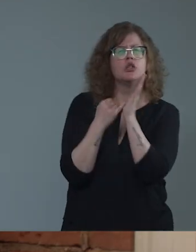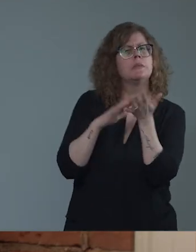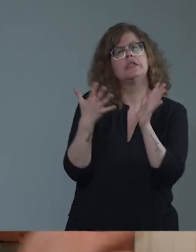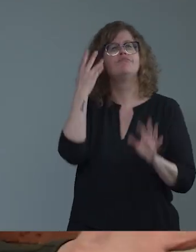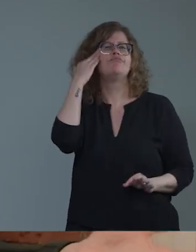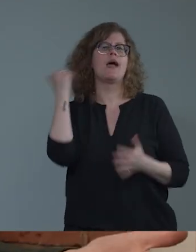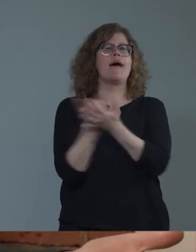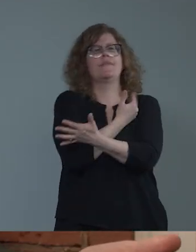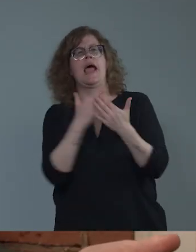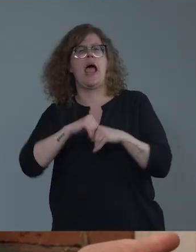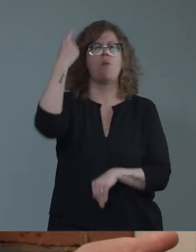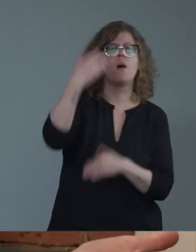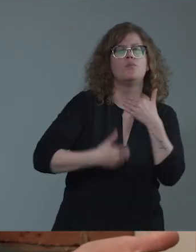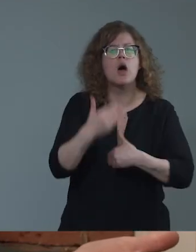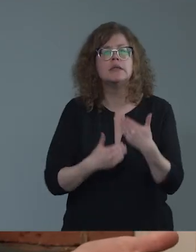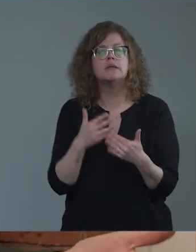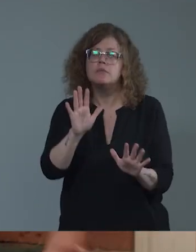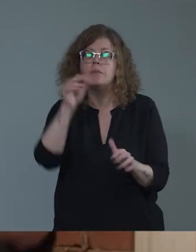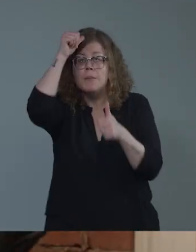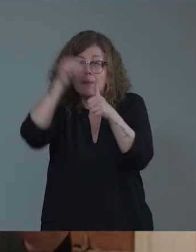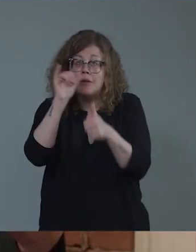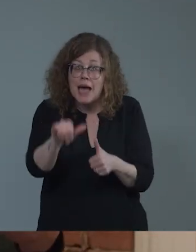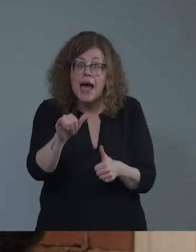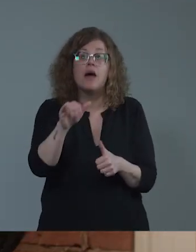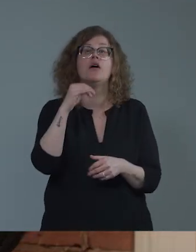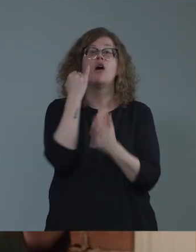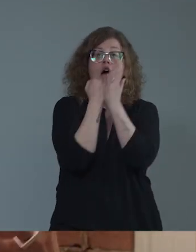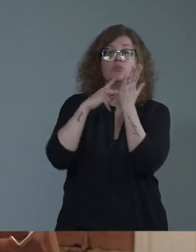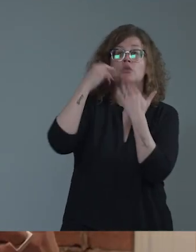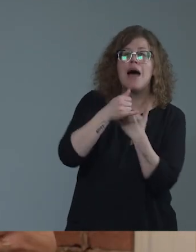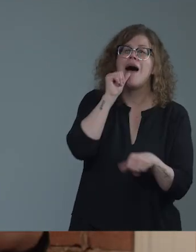So someone needs to oversee this process. A lot of times communities will hire an artist and